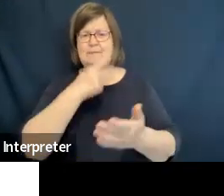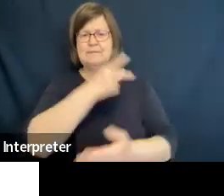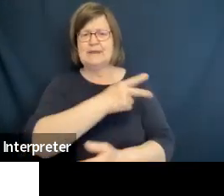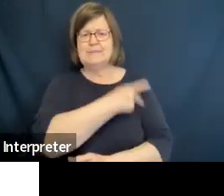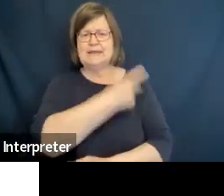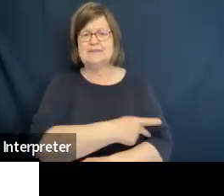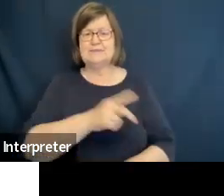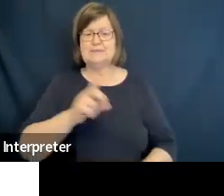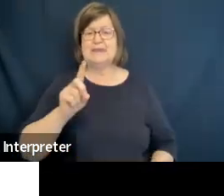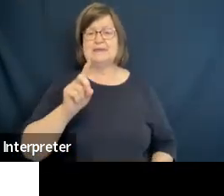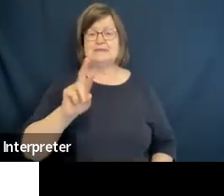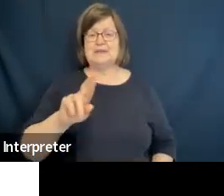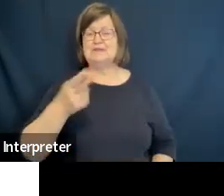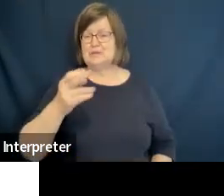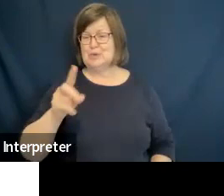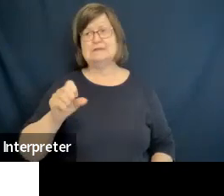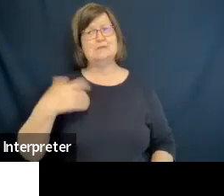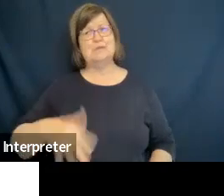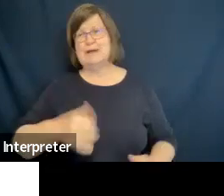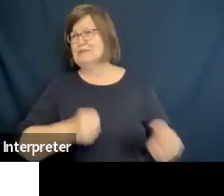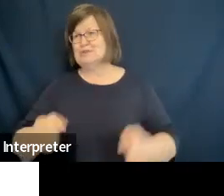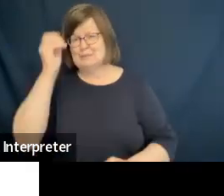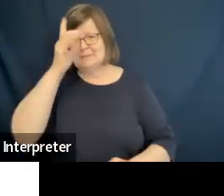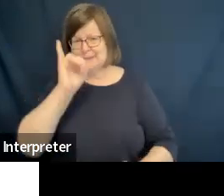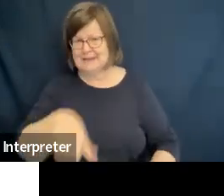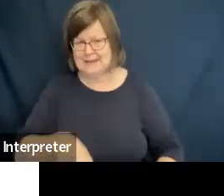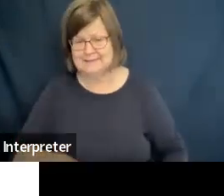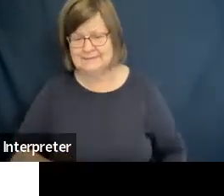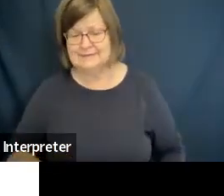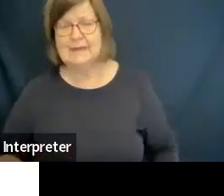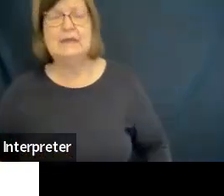Actually, I have some very strong opinions about that question. You know, we really found